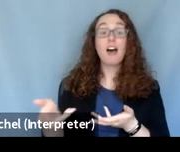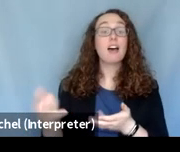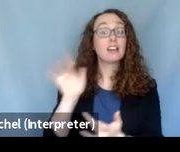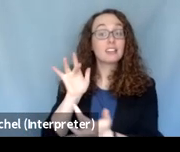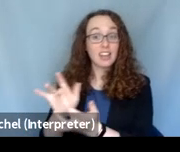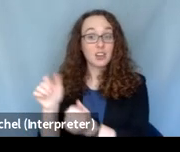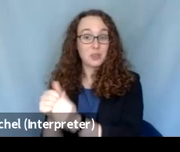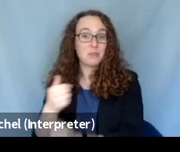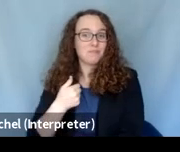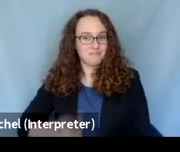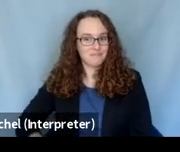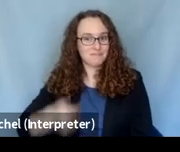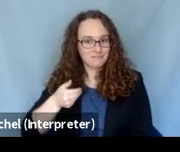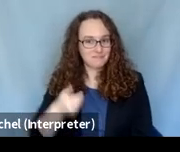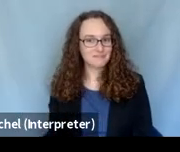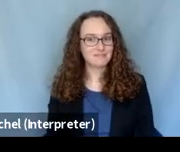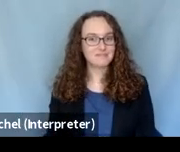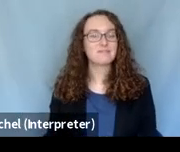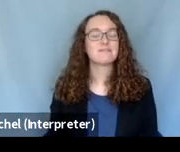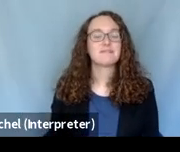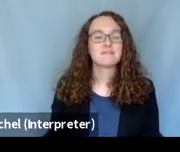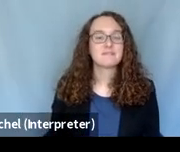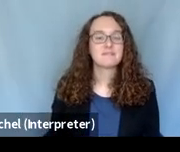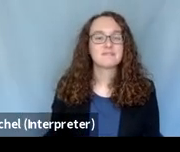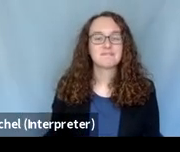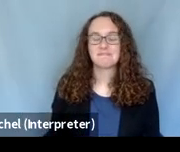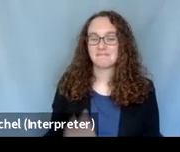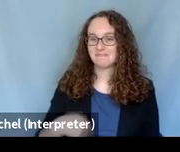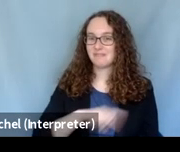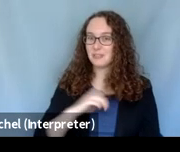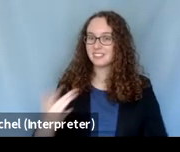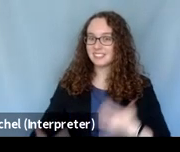So we're very excited to introduce you to the Ram Pathways. We have